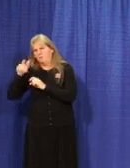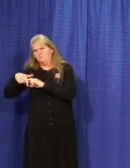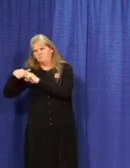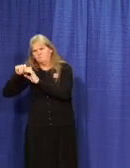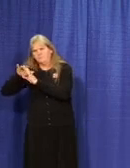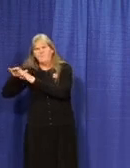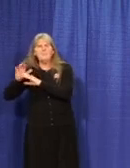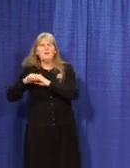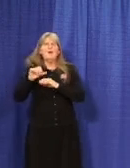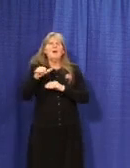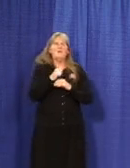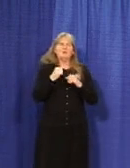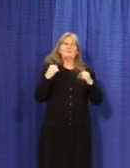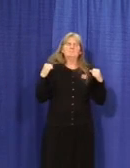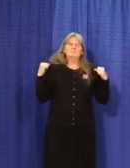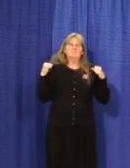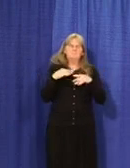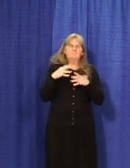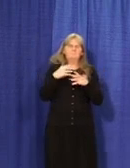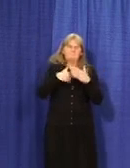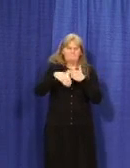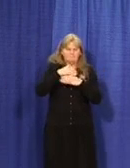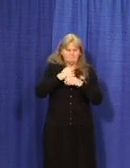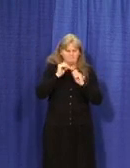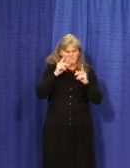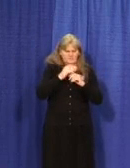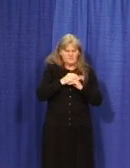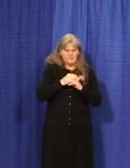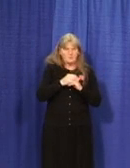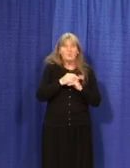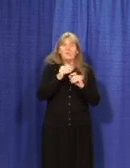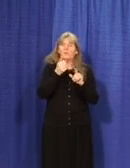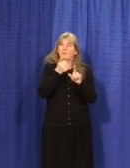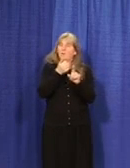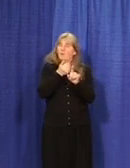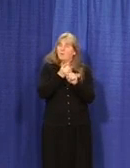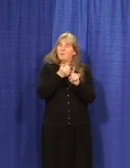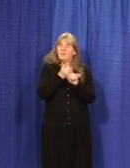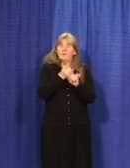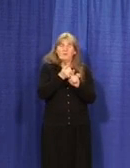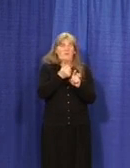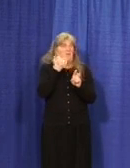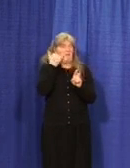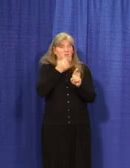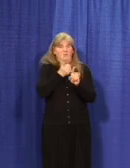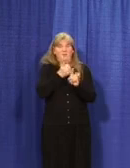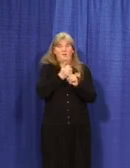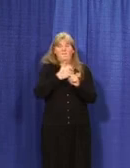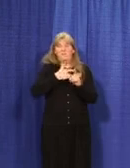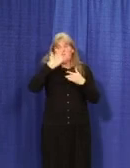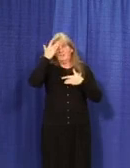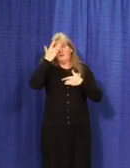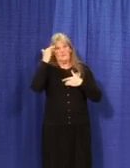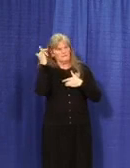Now let's look at it another area of prevention. Stay home and away from others when you're sick.